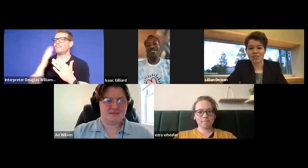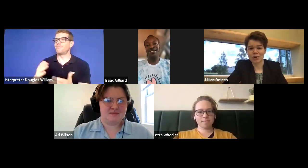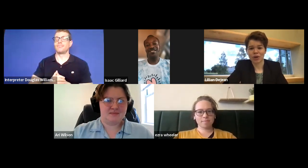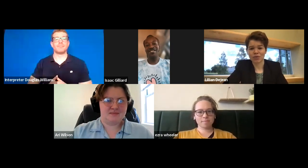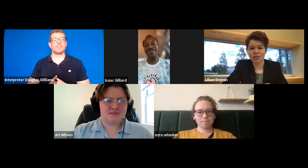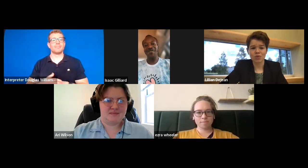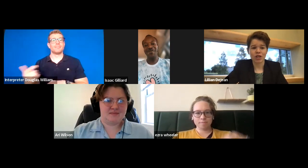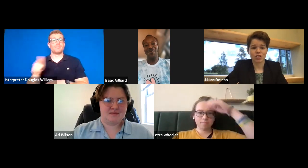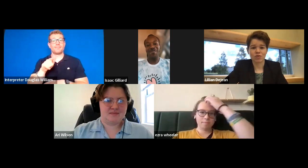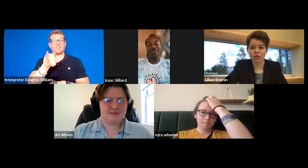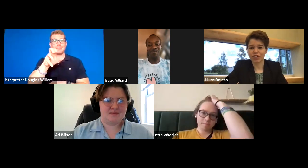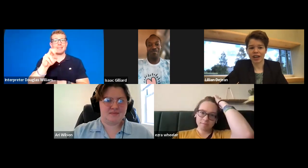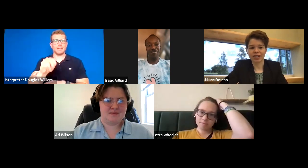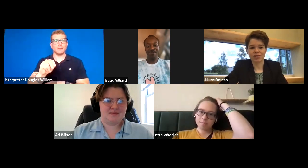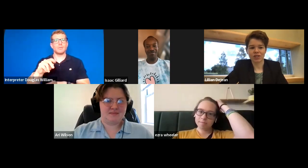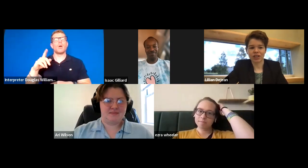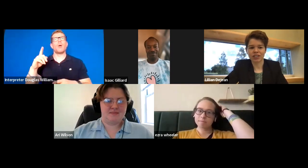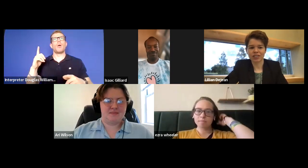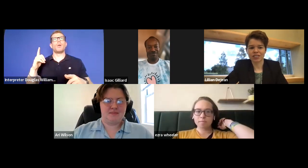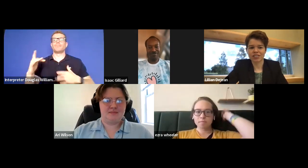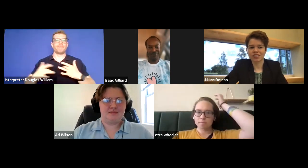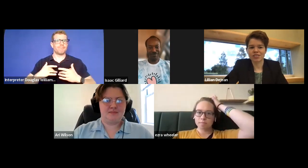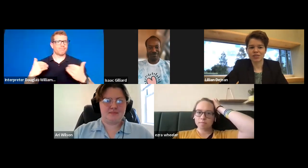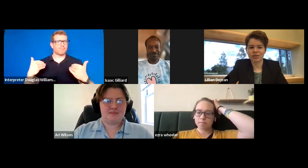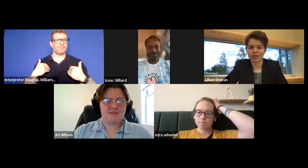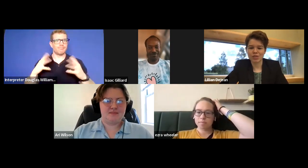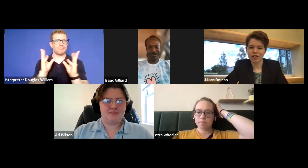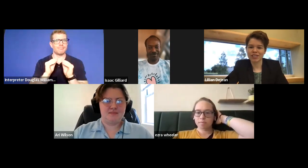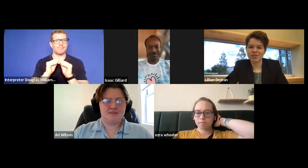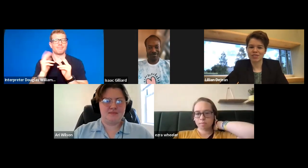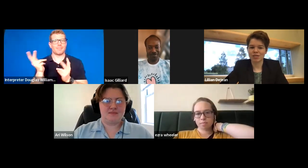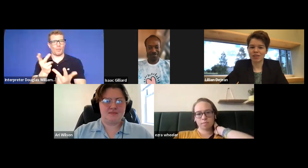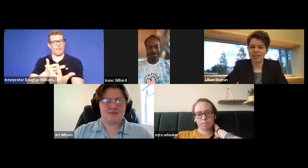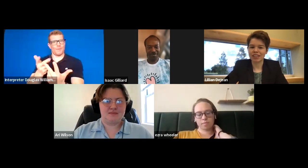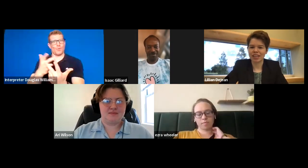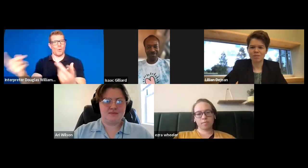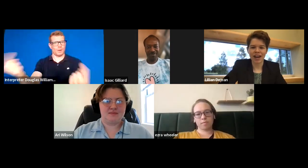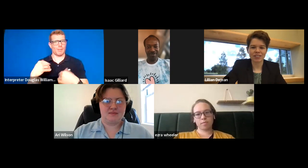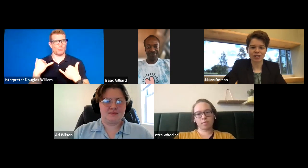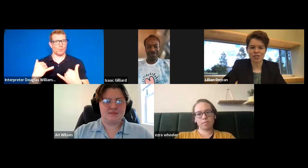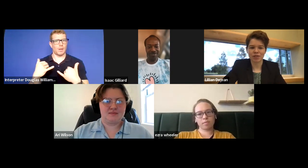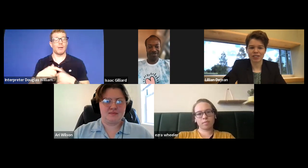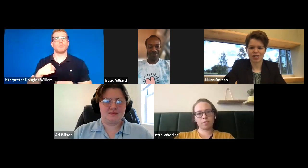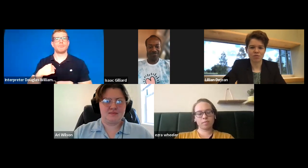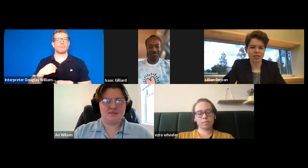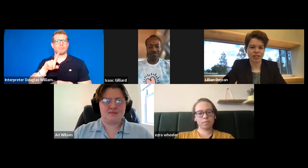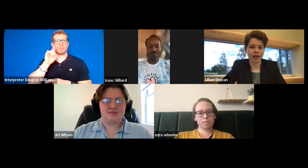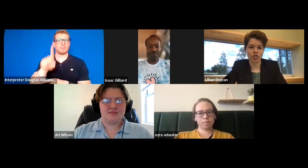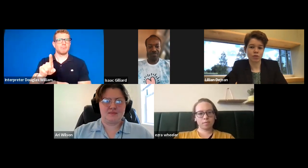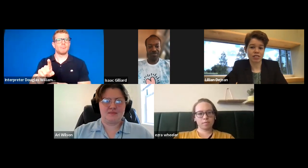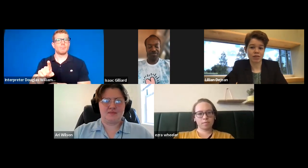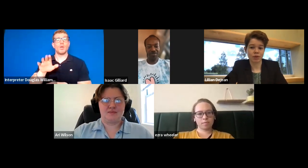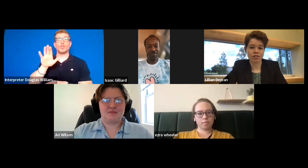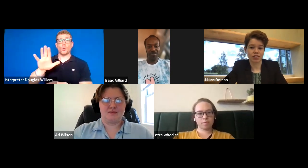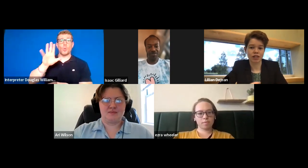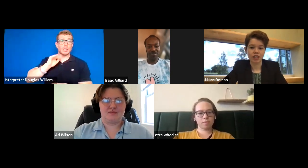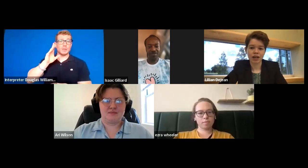And so our first question for you guys are: Does your experience of disability impact your experience of being an LGBT person?